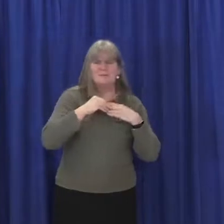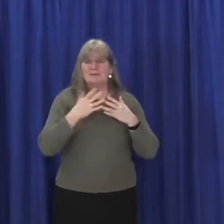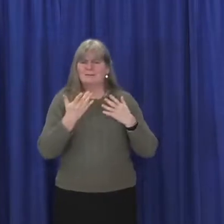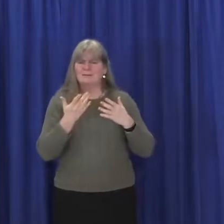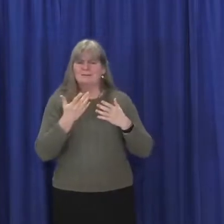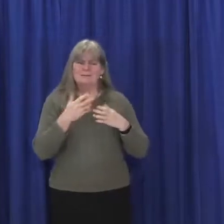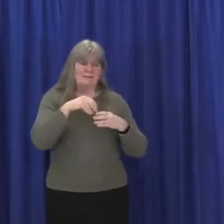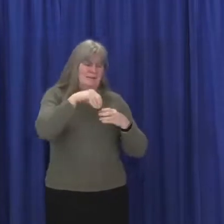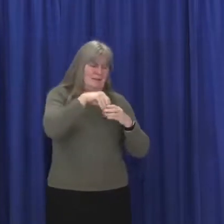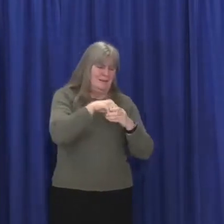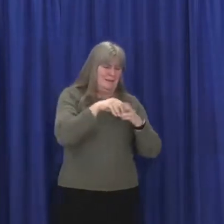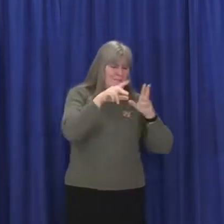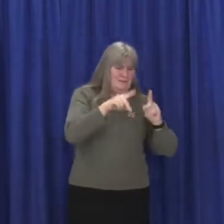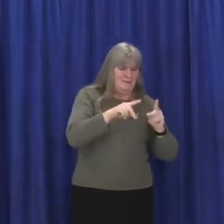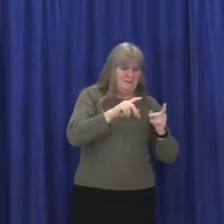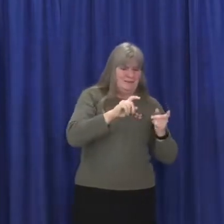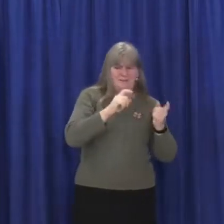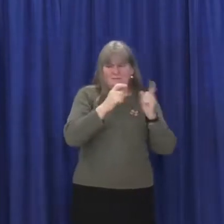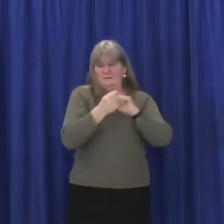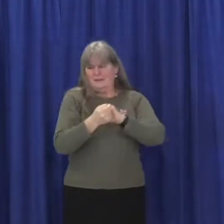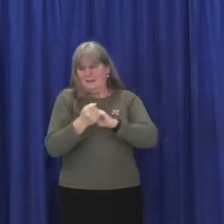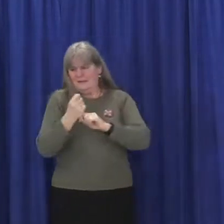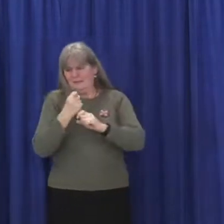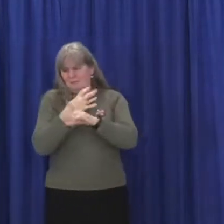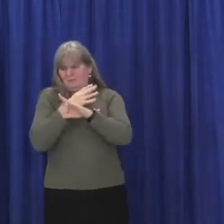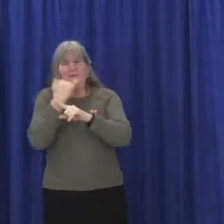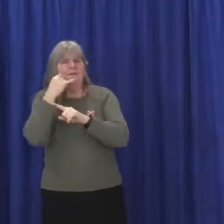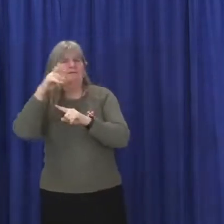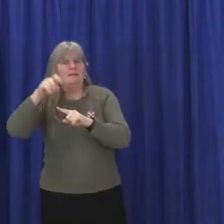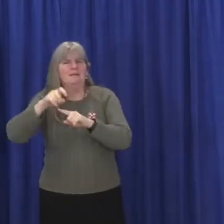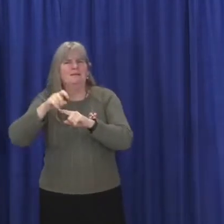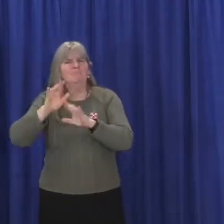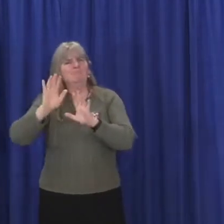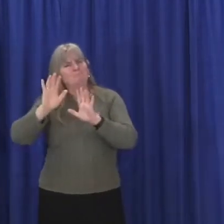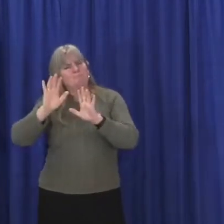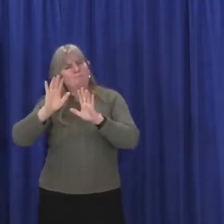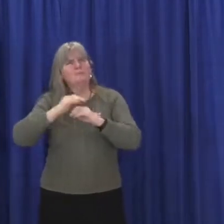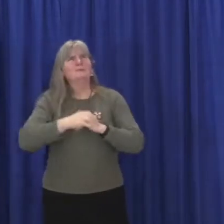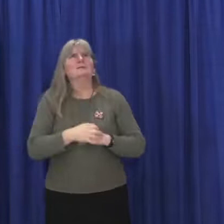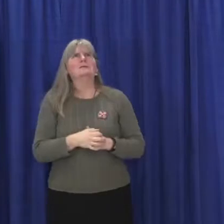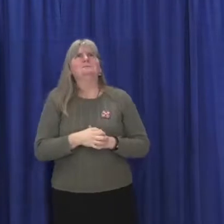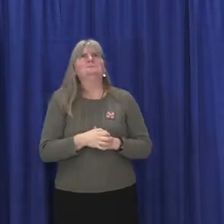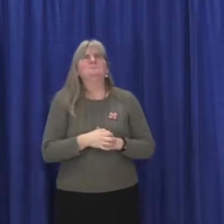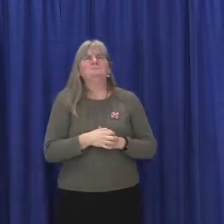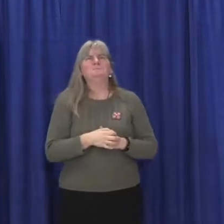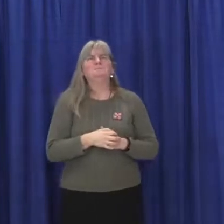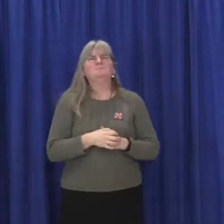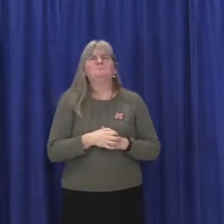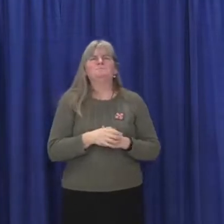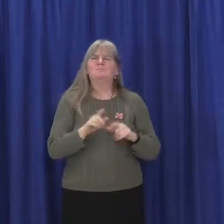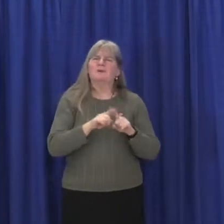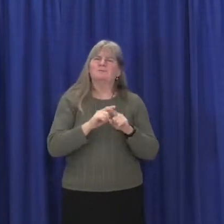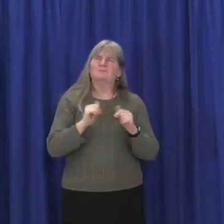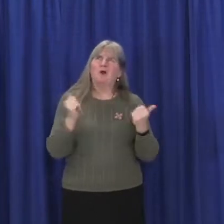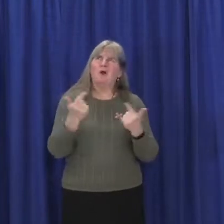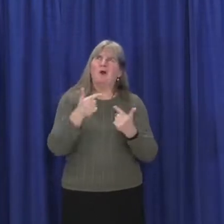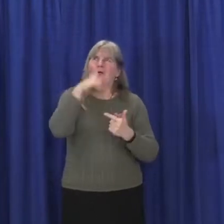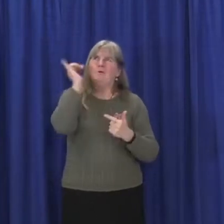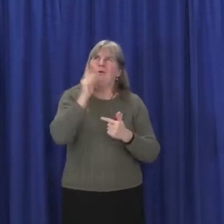to remote learning, if the circumstances require it. And to all Yukoners, thank you for your resolve,